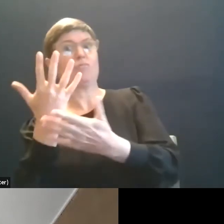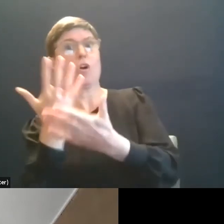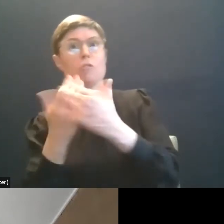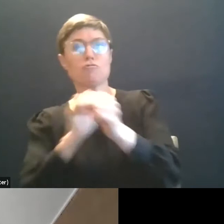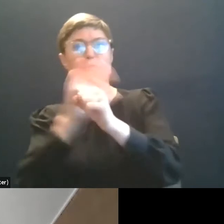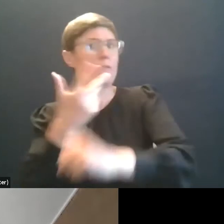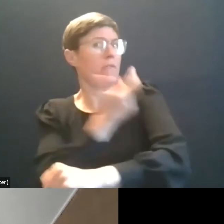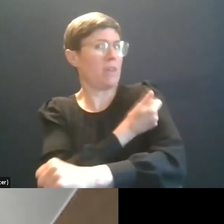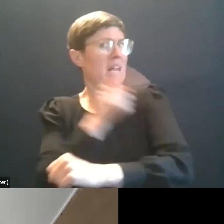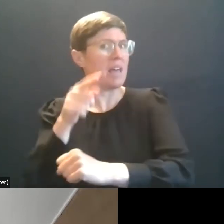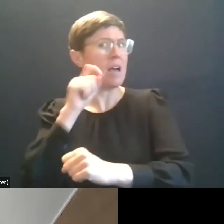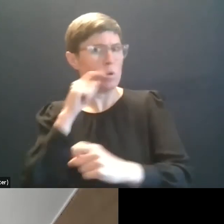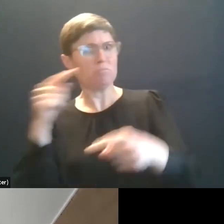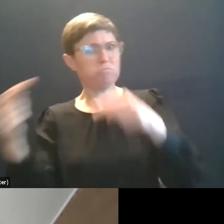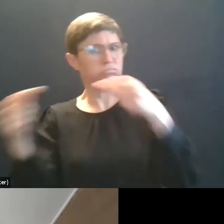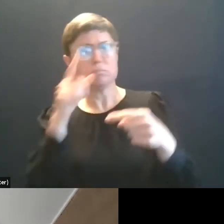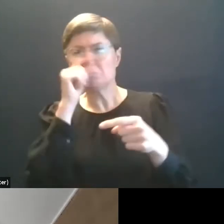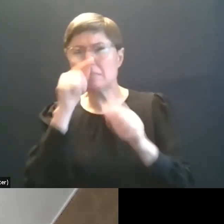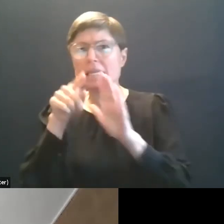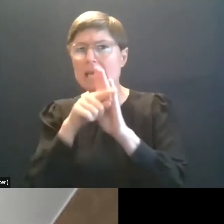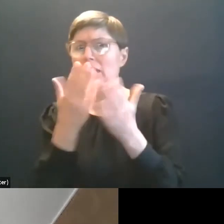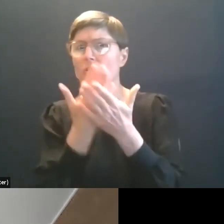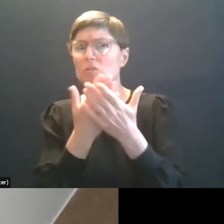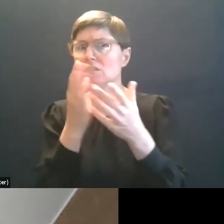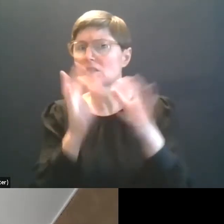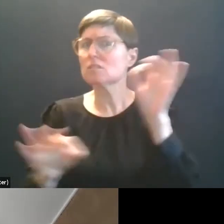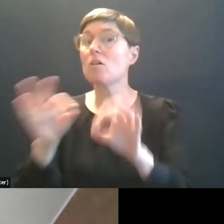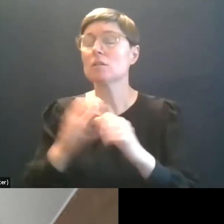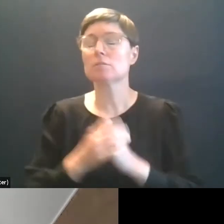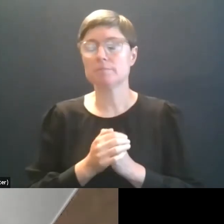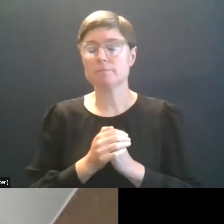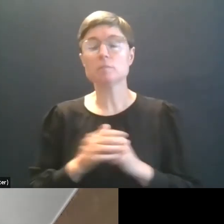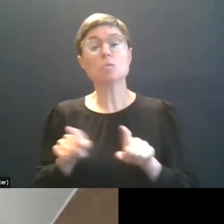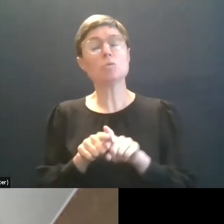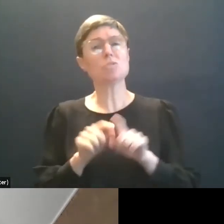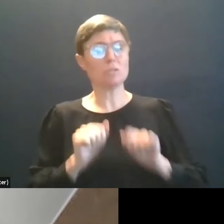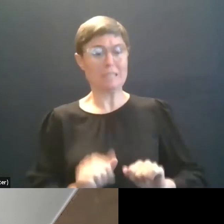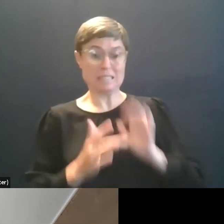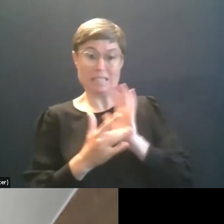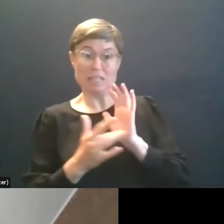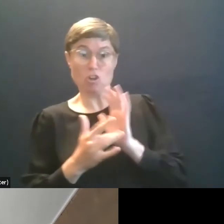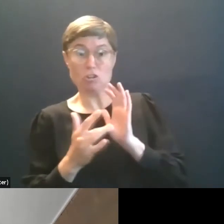this technology, which can be so empowering, can also end up, if it's forced on people